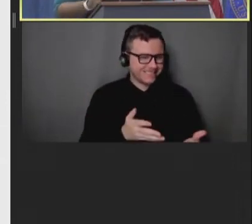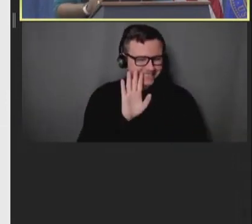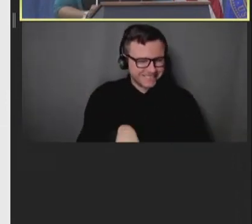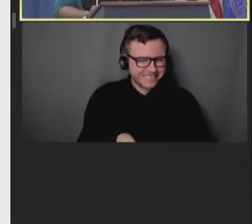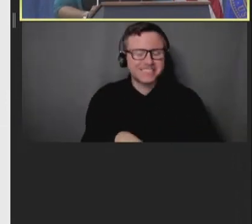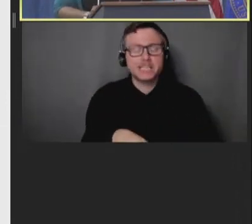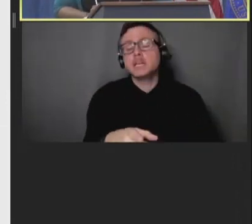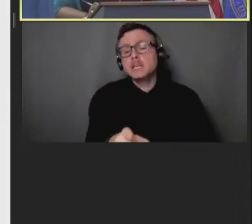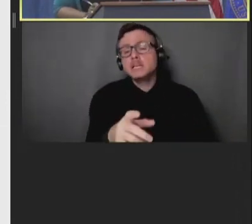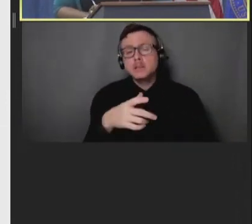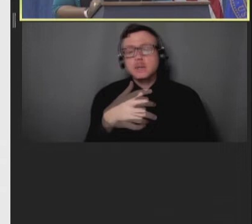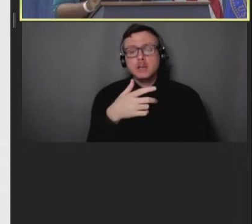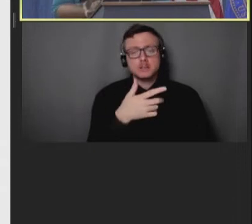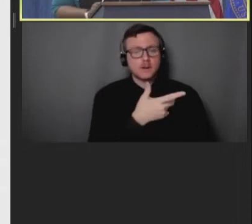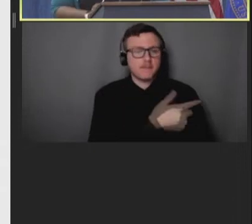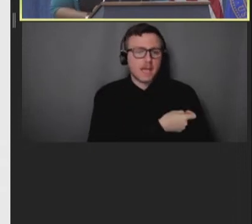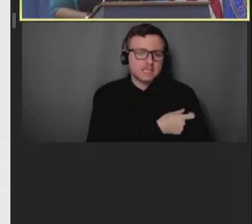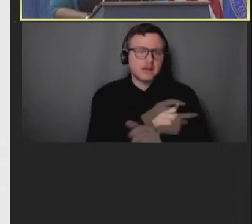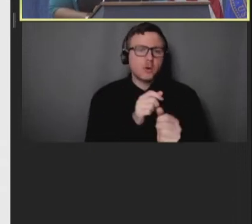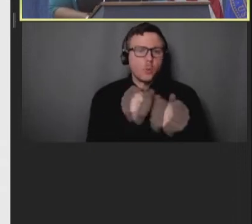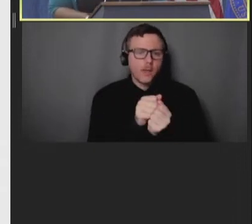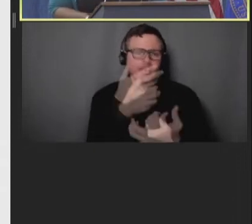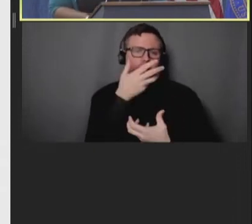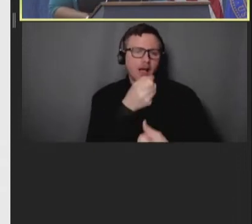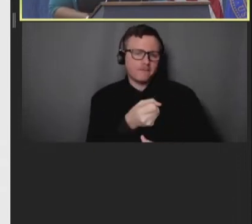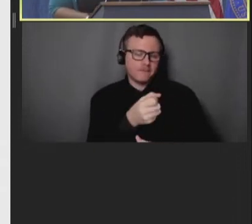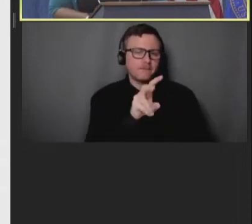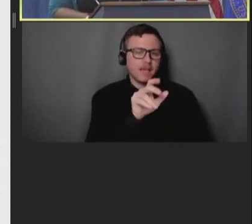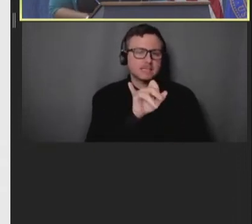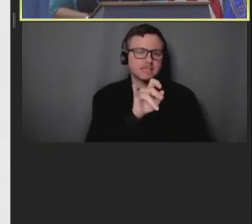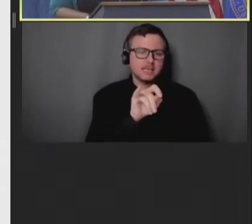the Vaccinate with Confidence, that's the project that we worked on. CDC said,